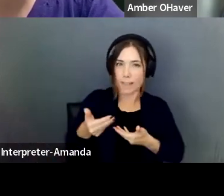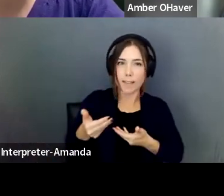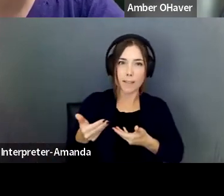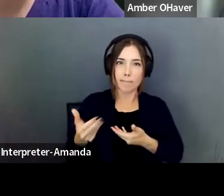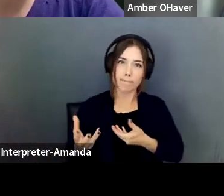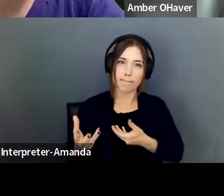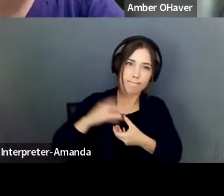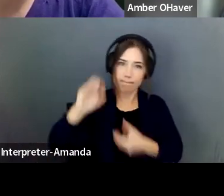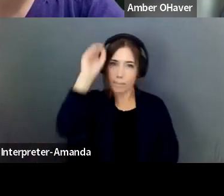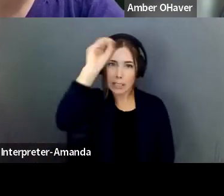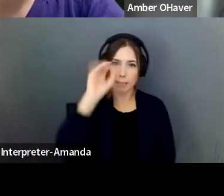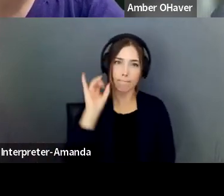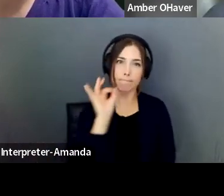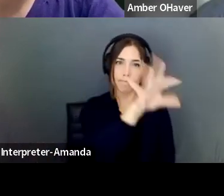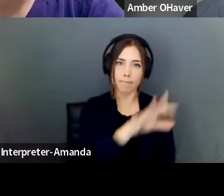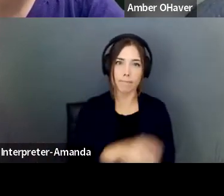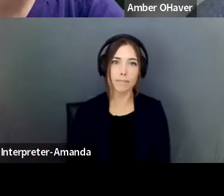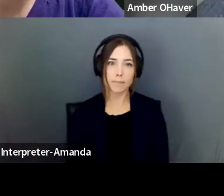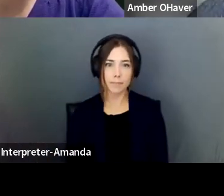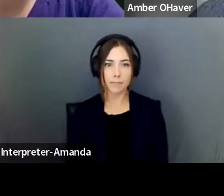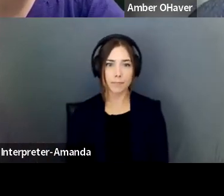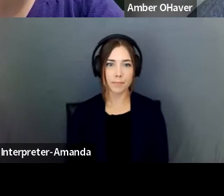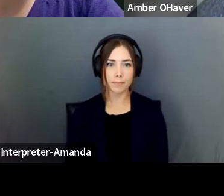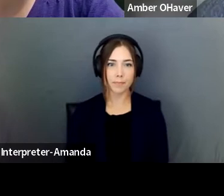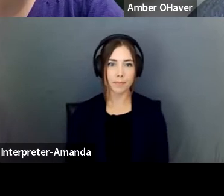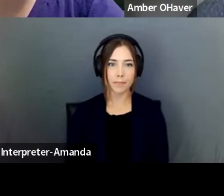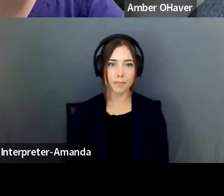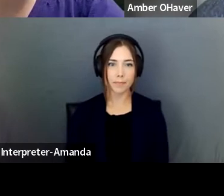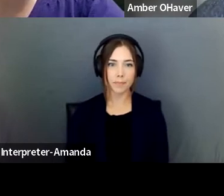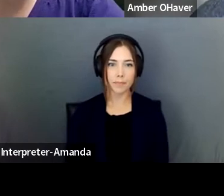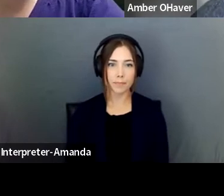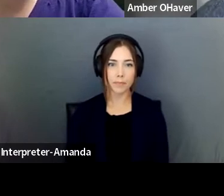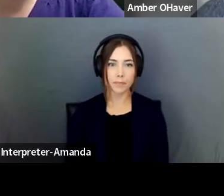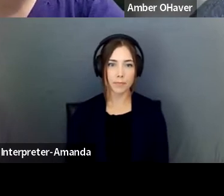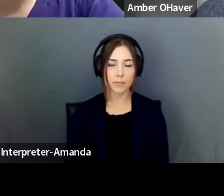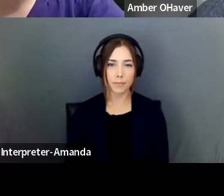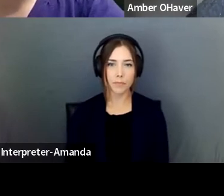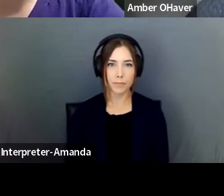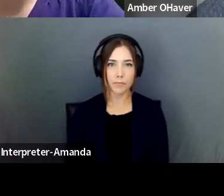Getting to sum up this question.